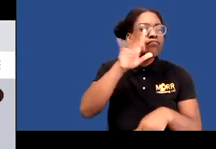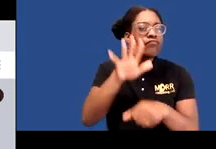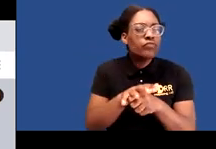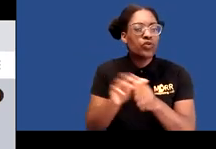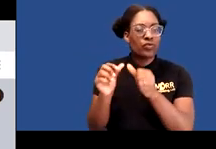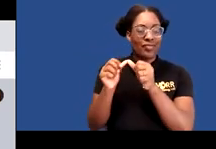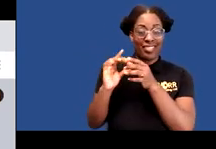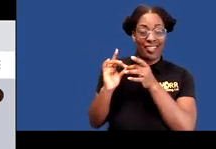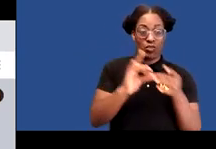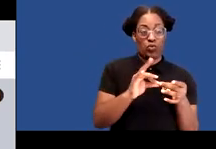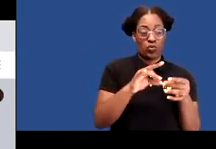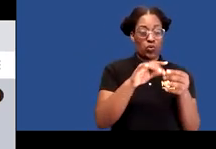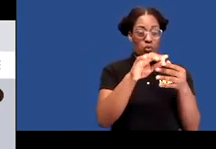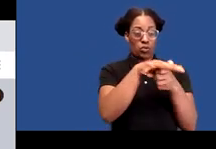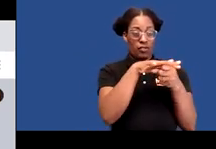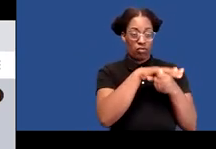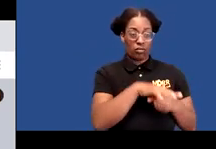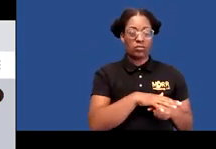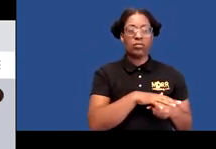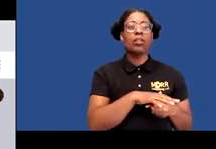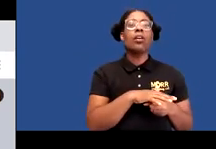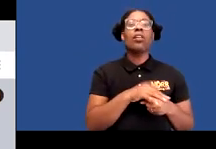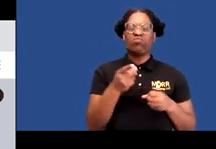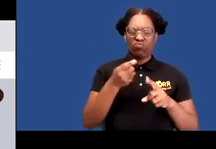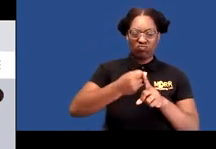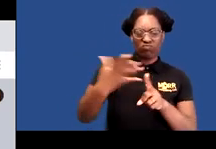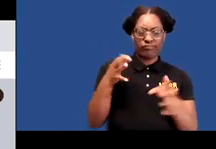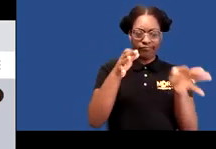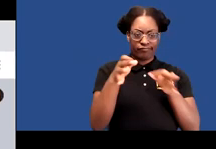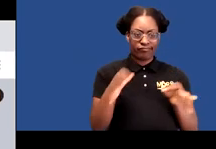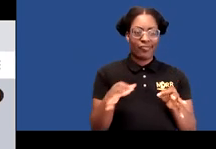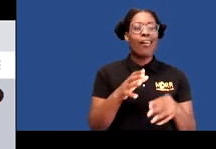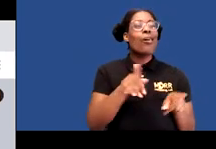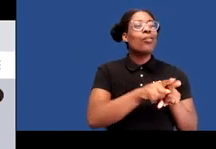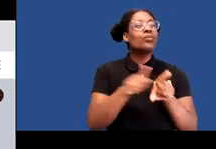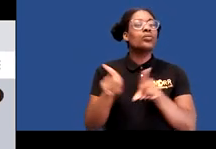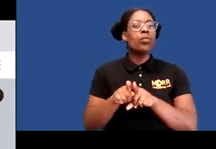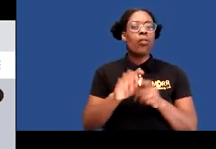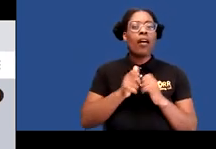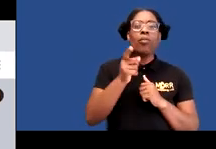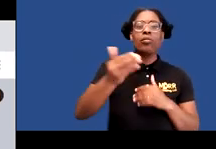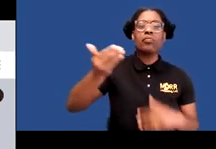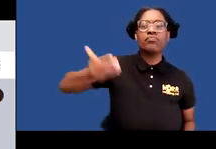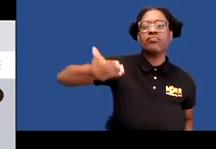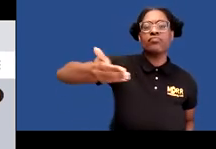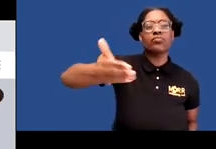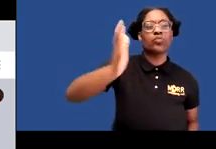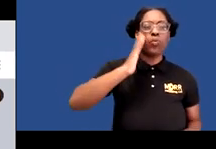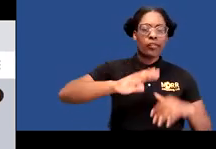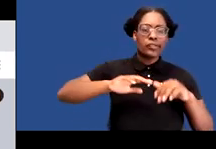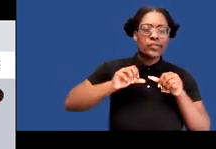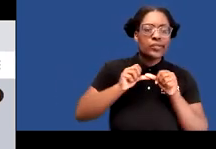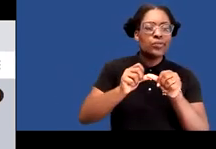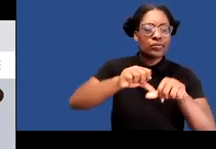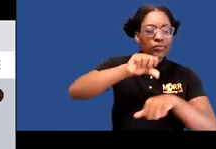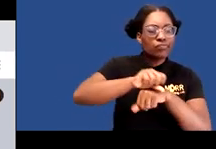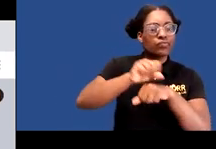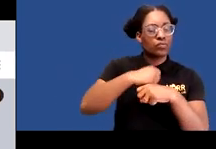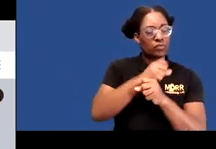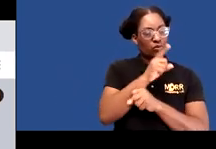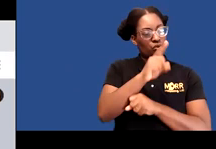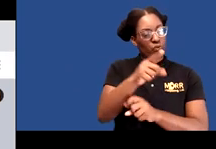"and any steps that you have taken or will take toward their manifestation."